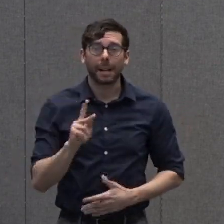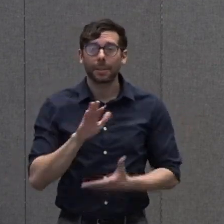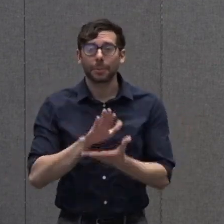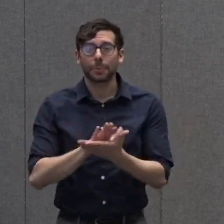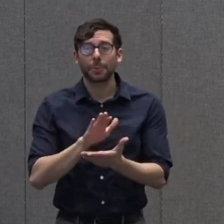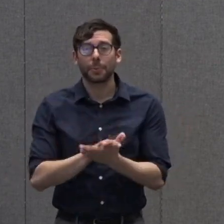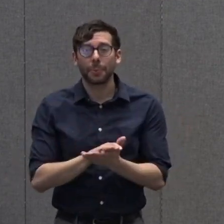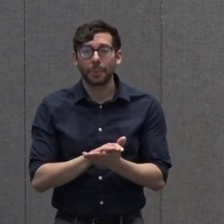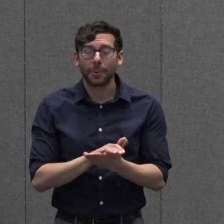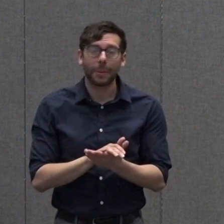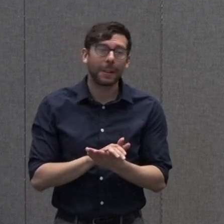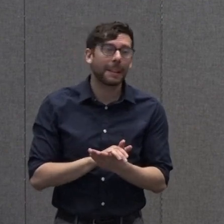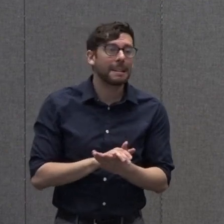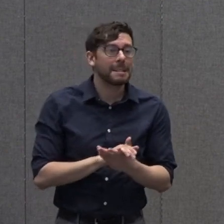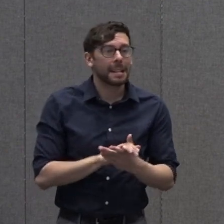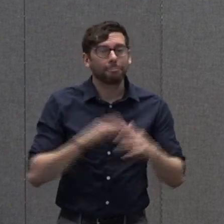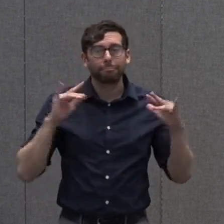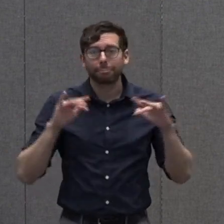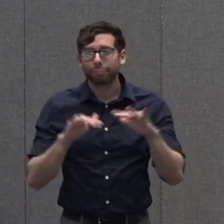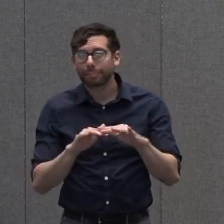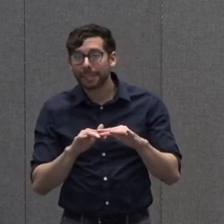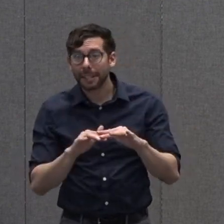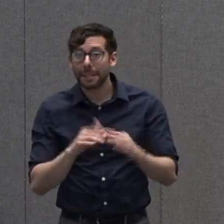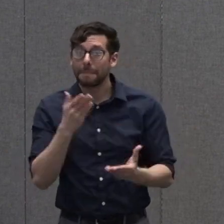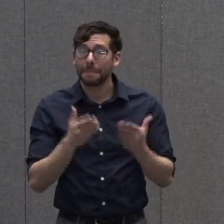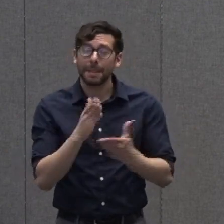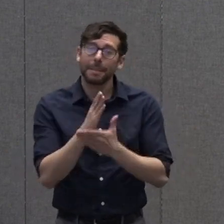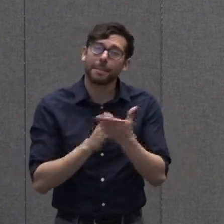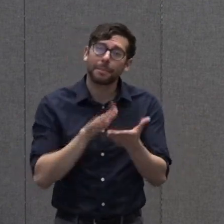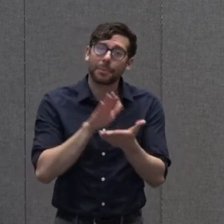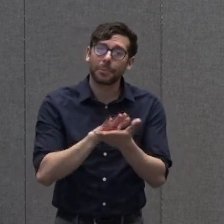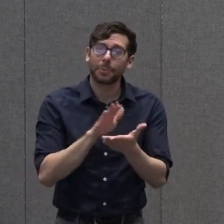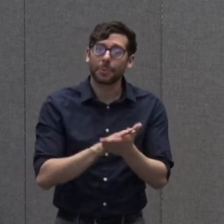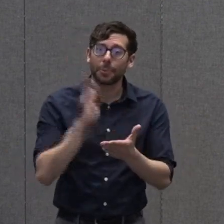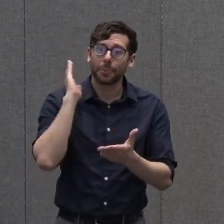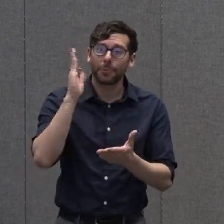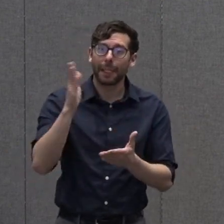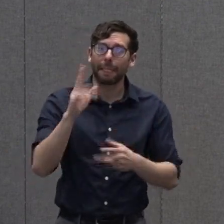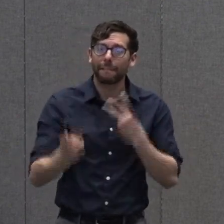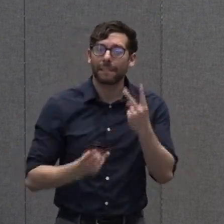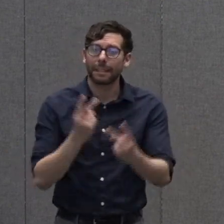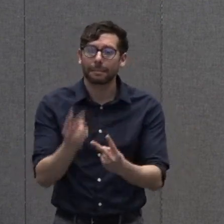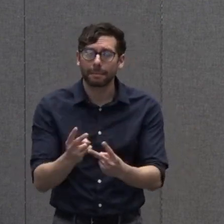for some schools to come down to the Rattlesnake Museum, and meet these guys, face to face.